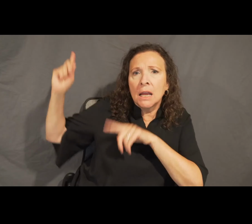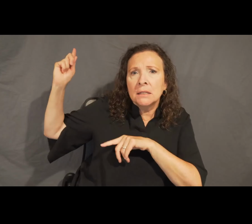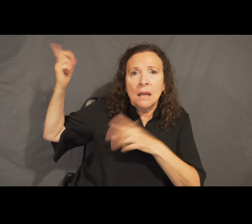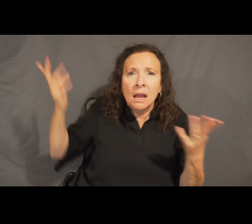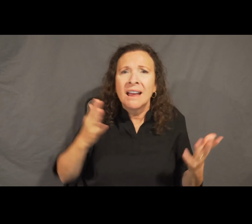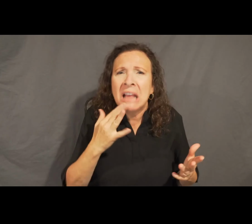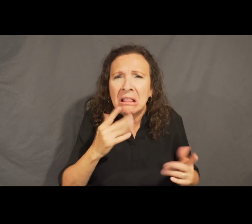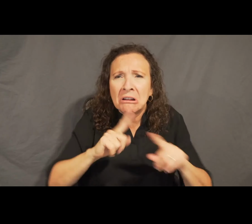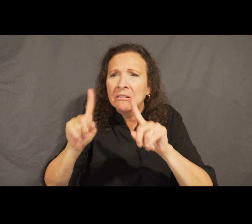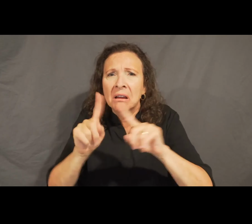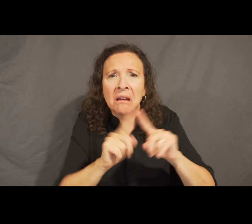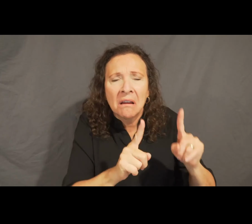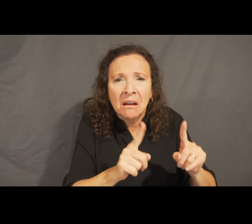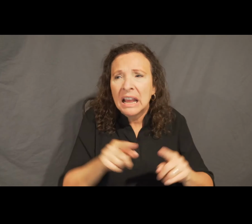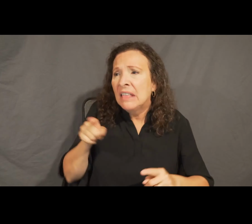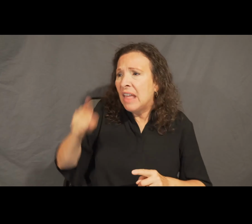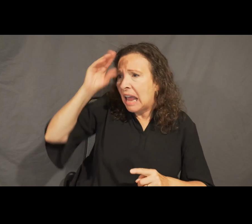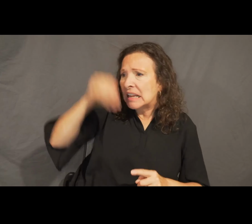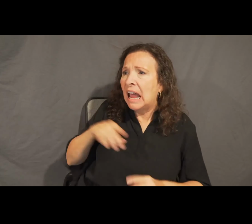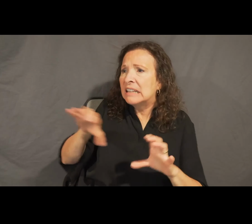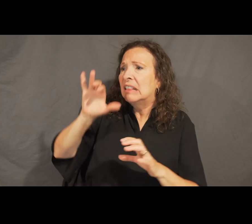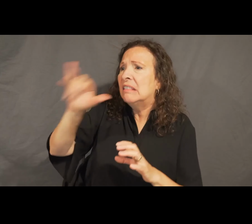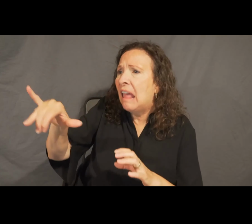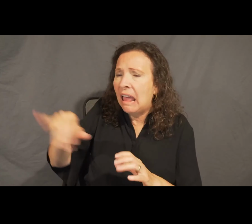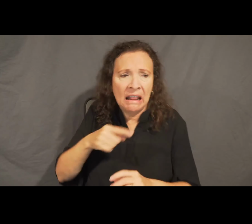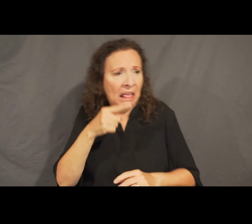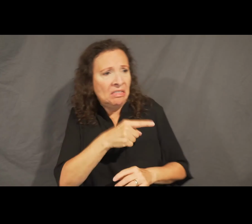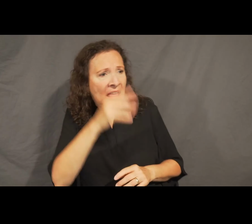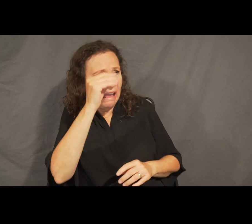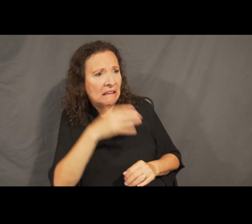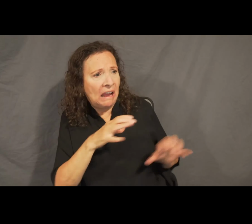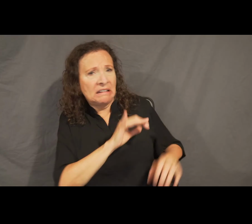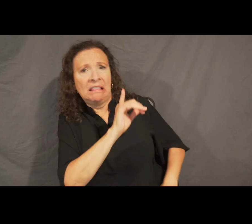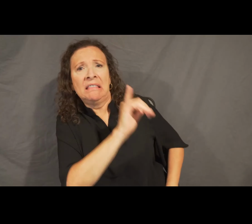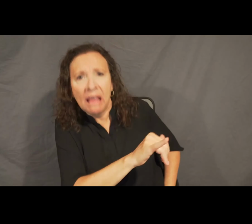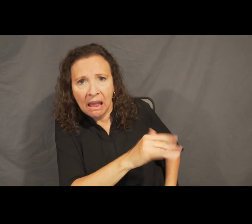He was pointing to a lot of things that had happened. And rightfully so. We did not know any better.